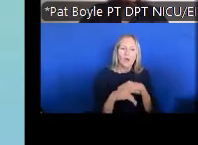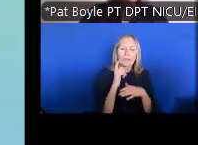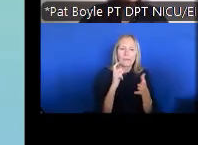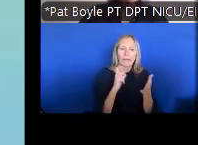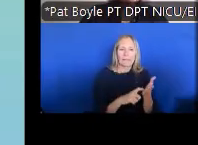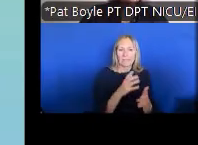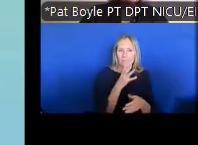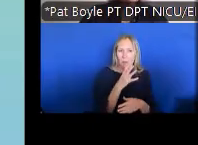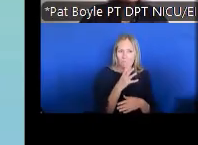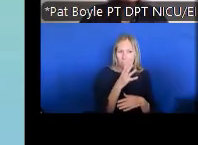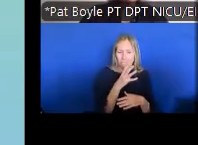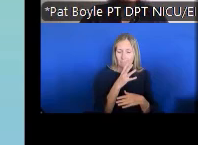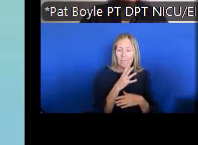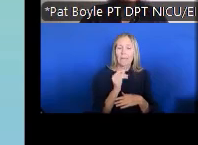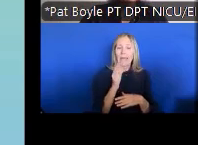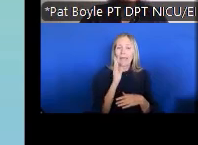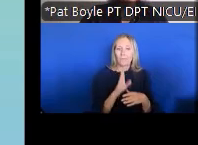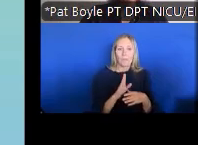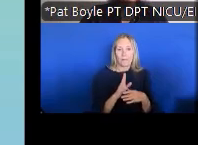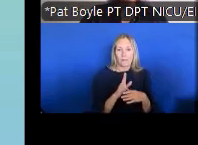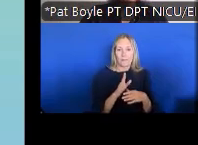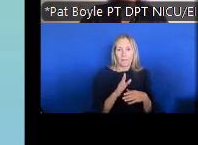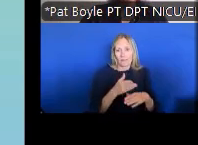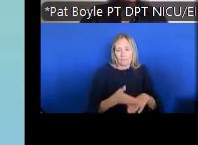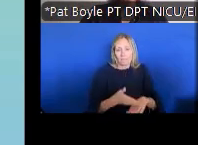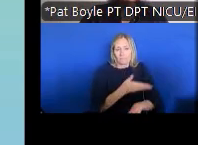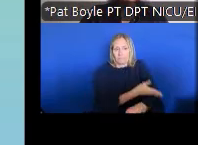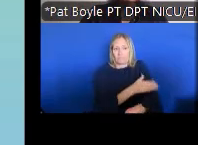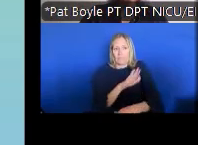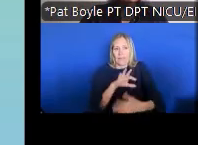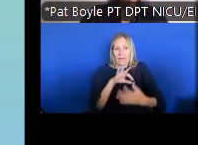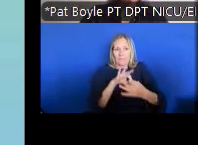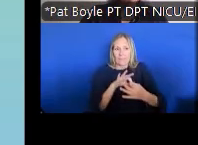It enhances that attachment, which is why skin to skin is so